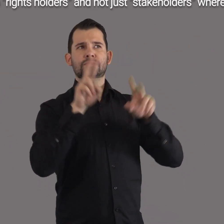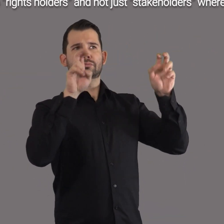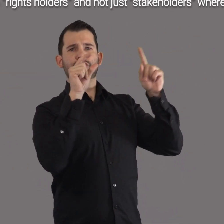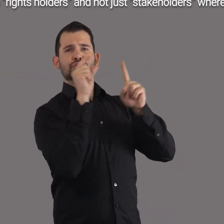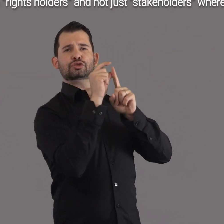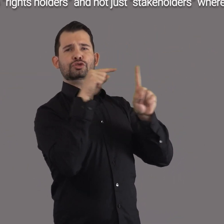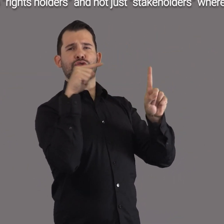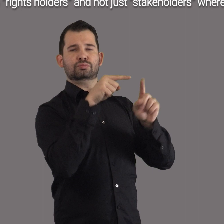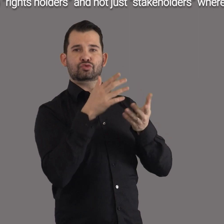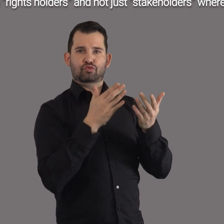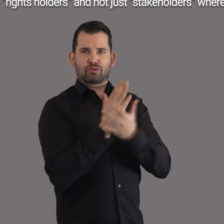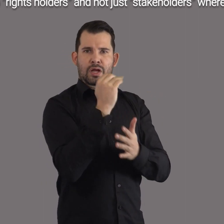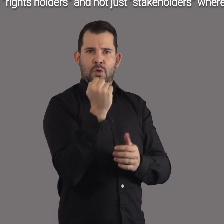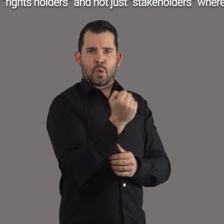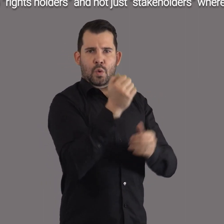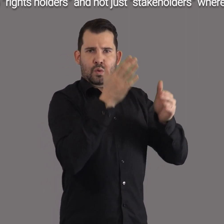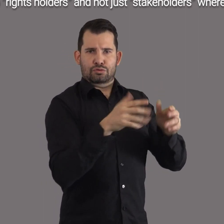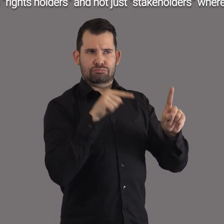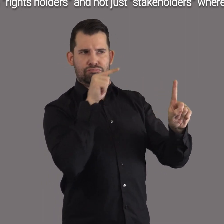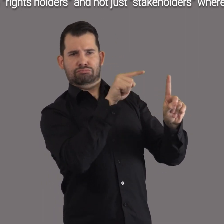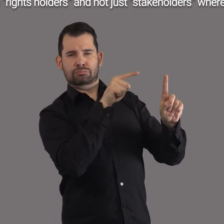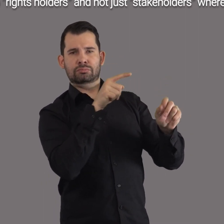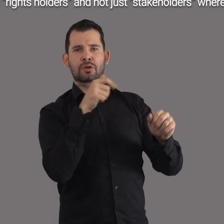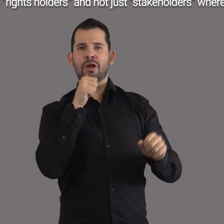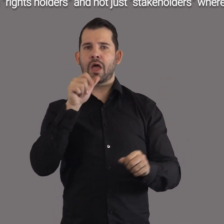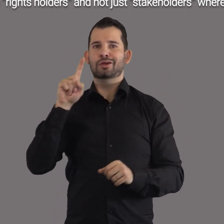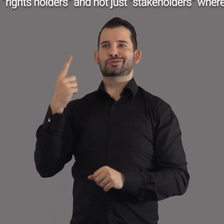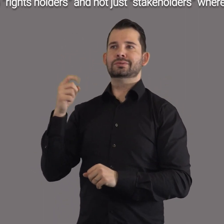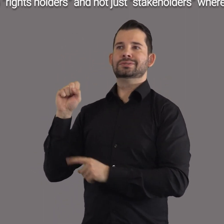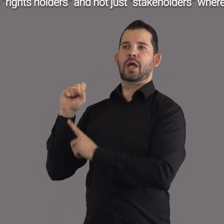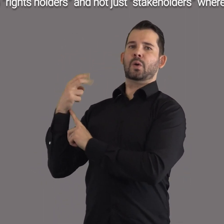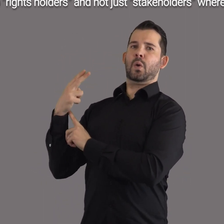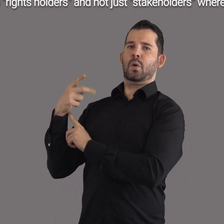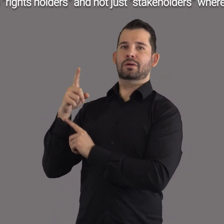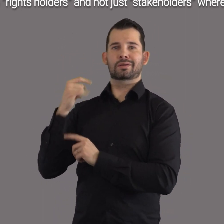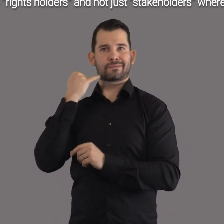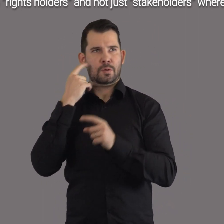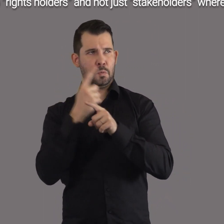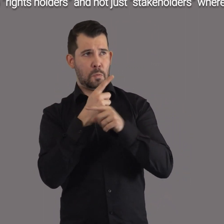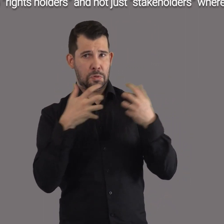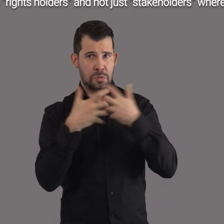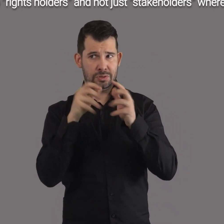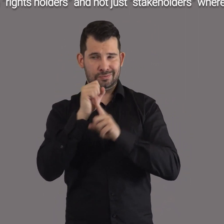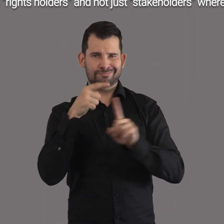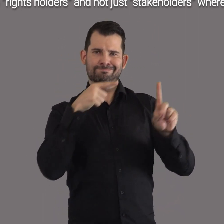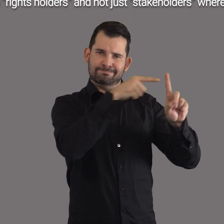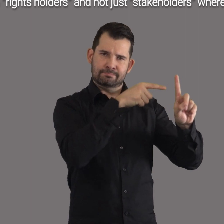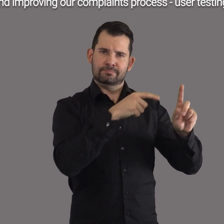using the term "rights holders" and not just "stakeholders" where appropriate;